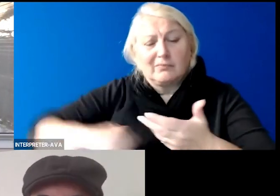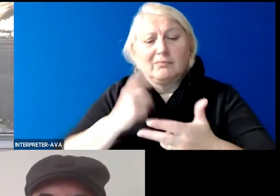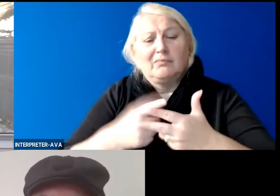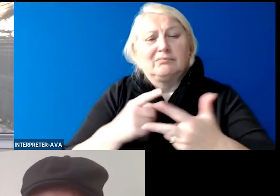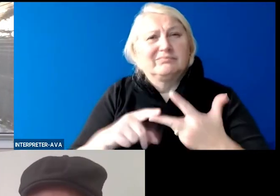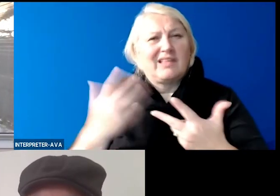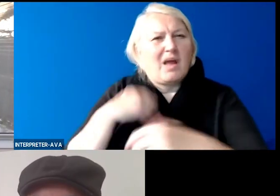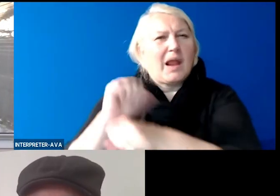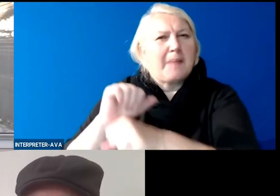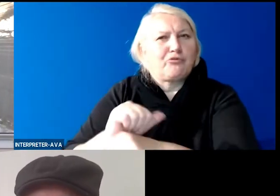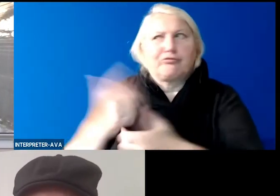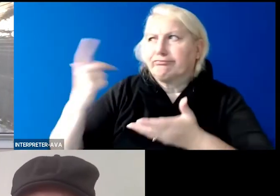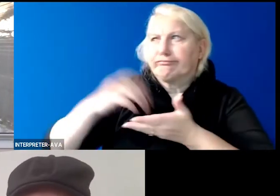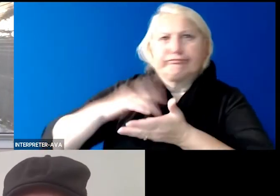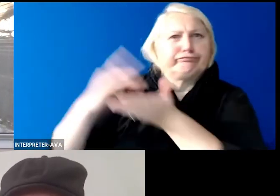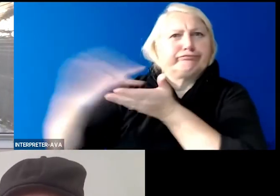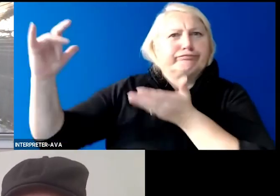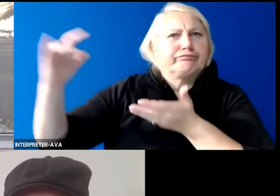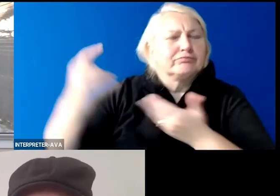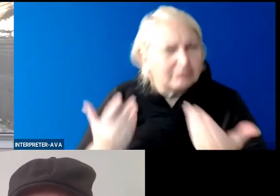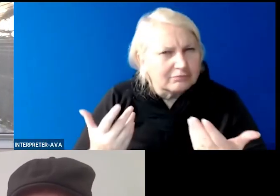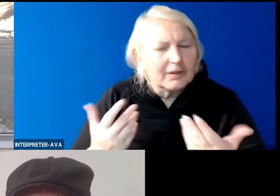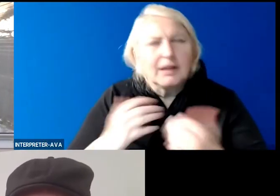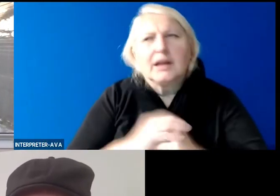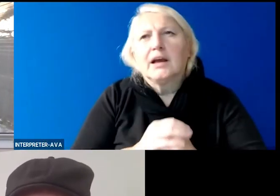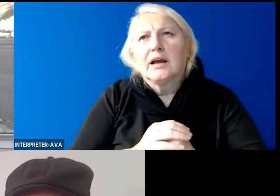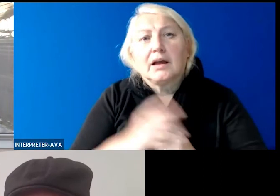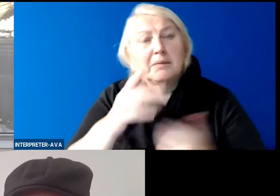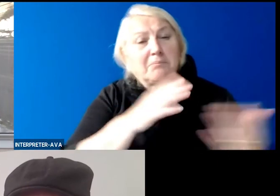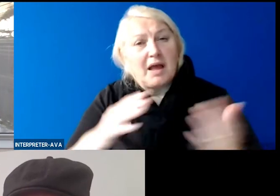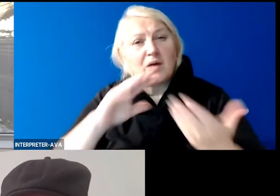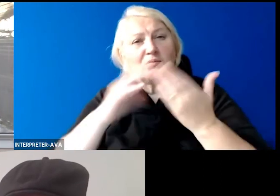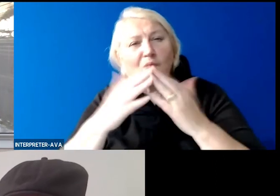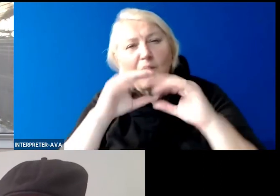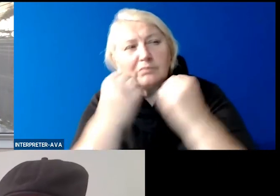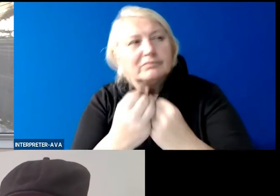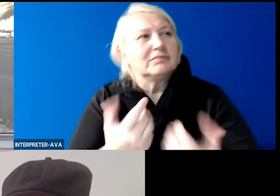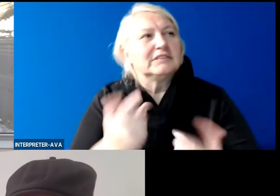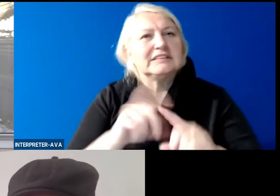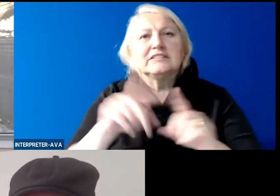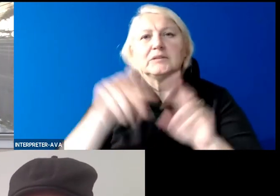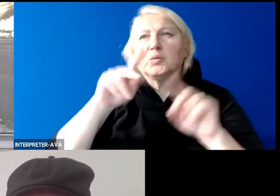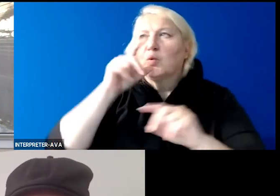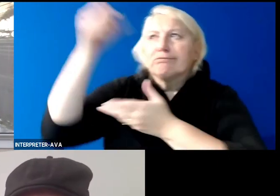We will also be inviting community organizations, funding institutions, arts programming,